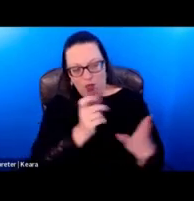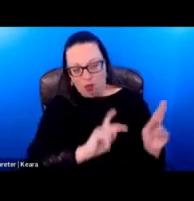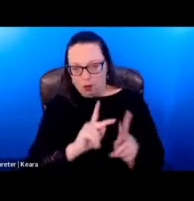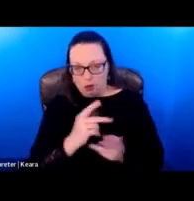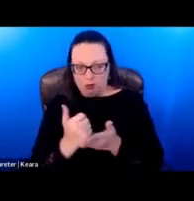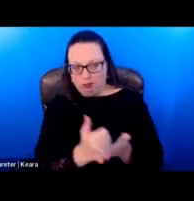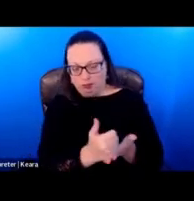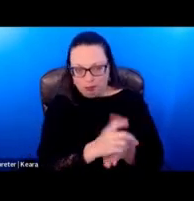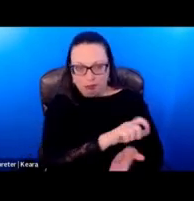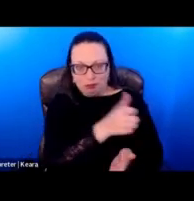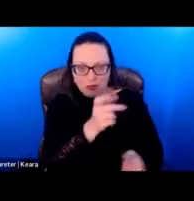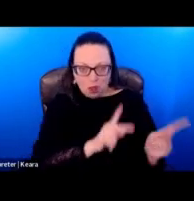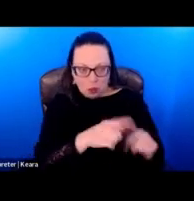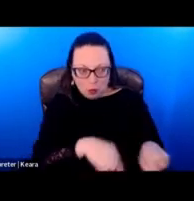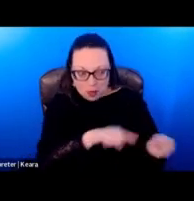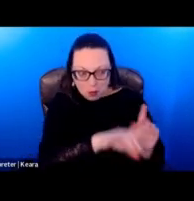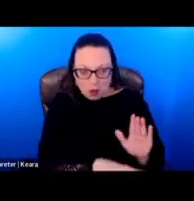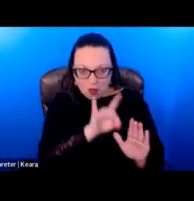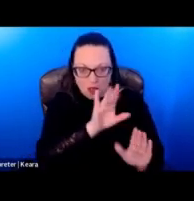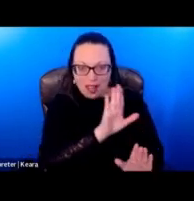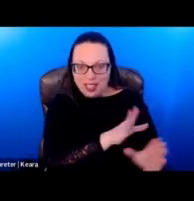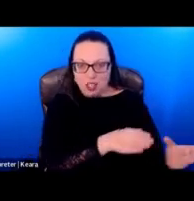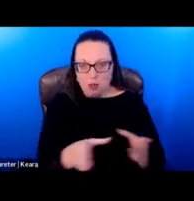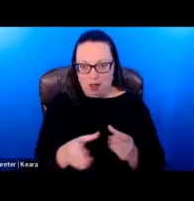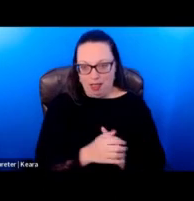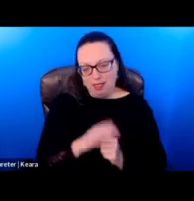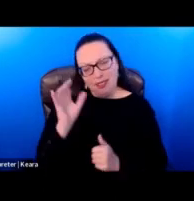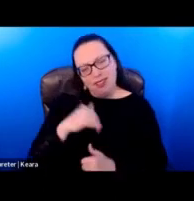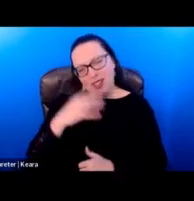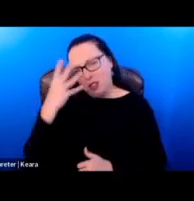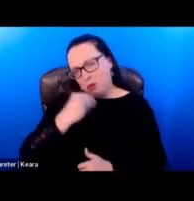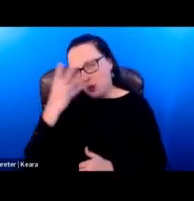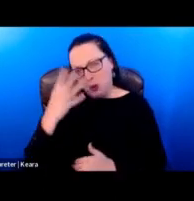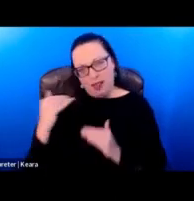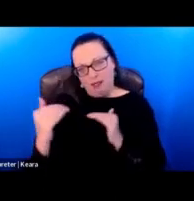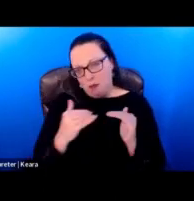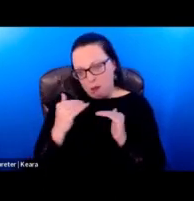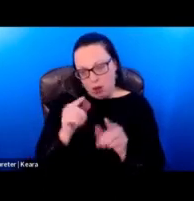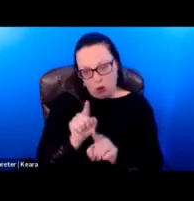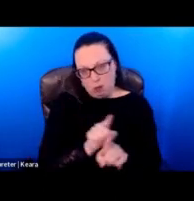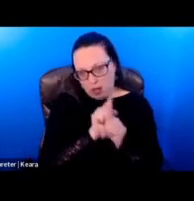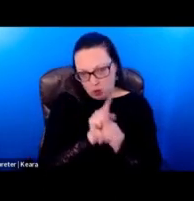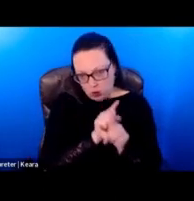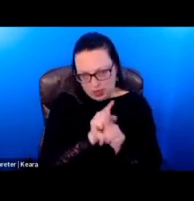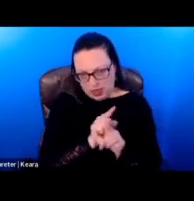to to find their way. And that's the beauty of of peer mentoring is is helping other people on